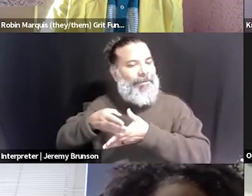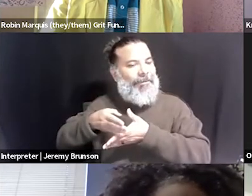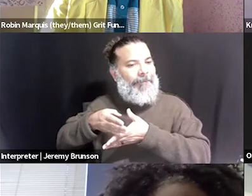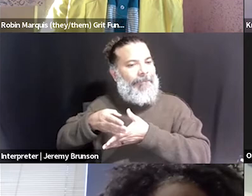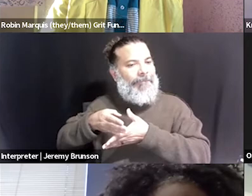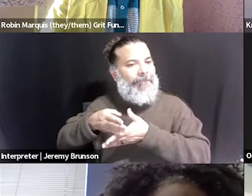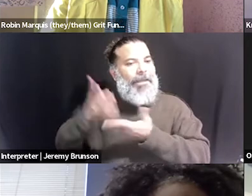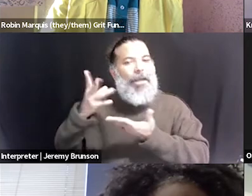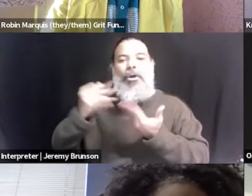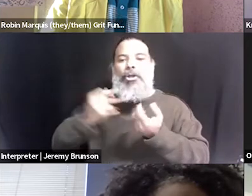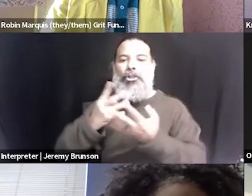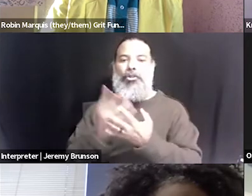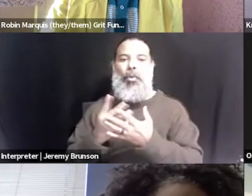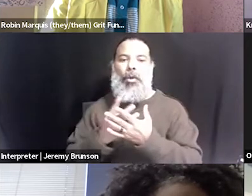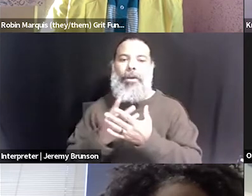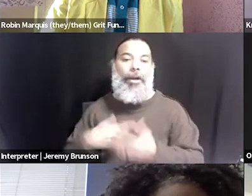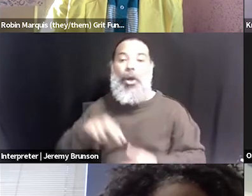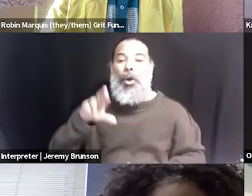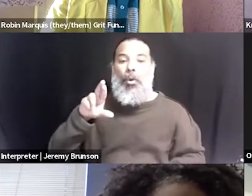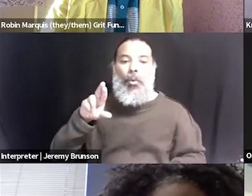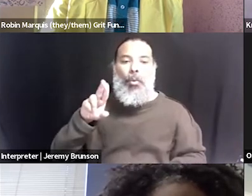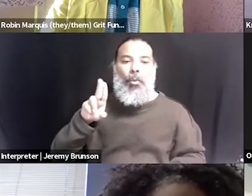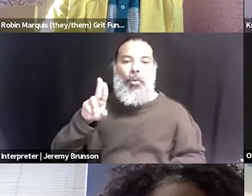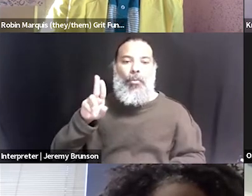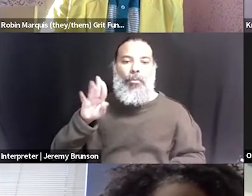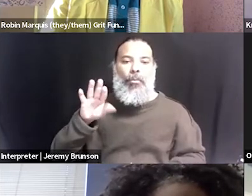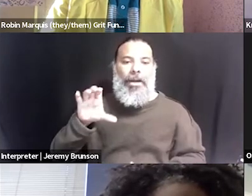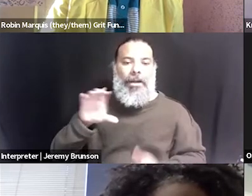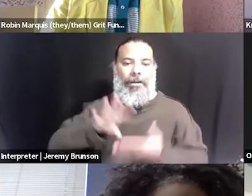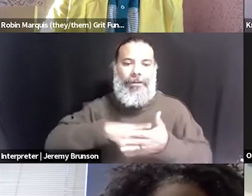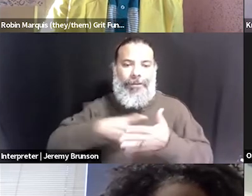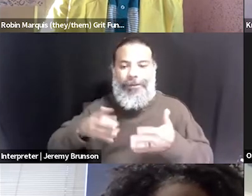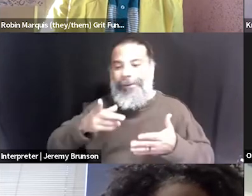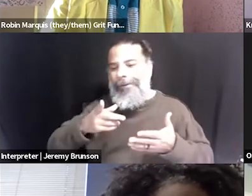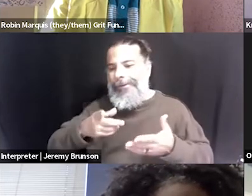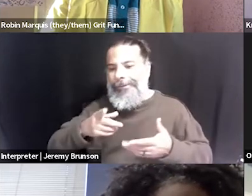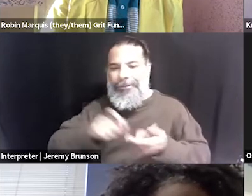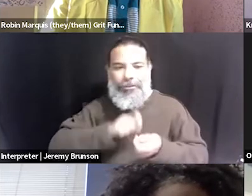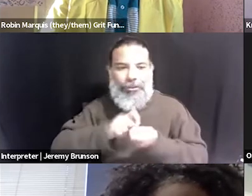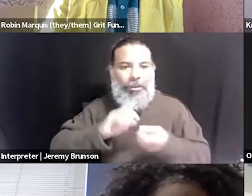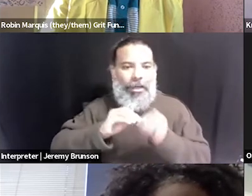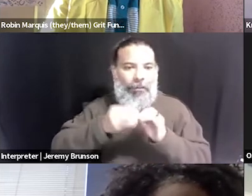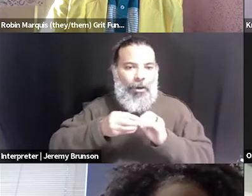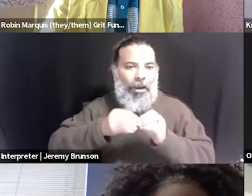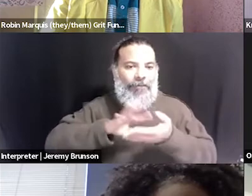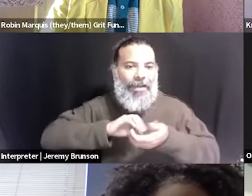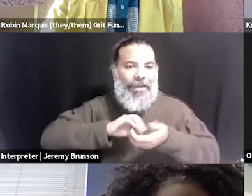are being scored, like it includes a certain number of collaborations, it ranks high in